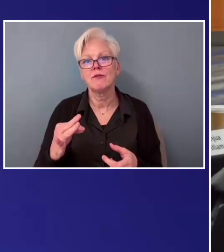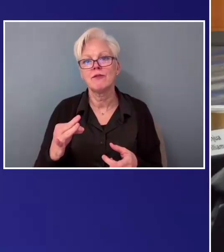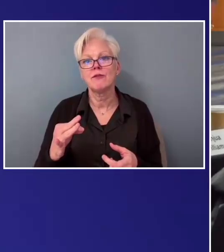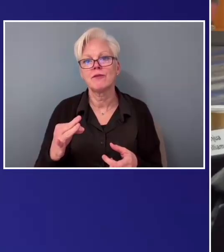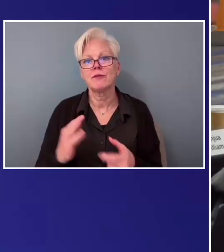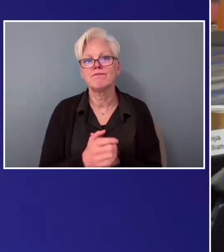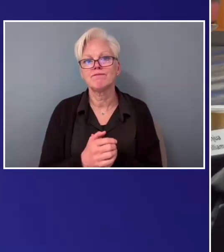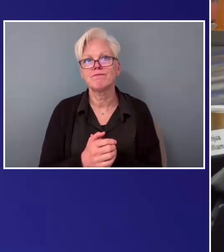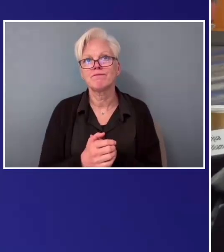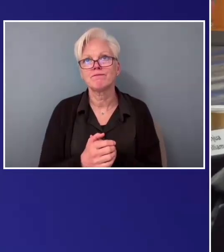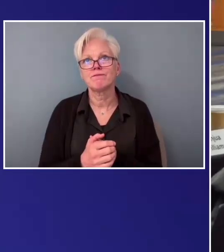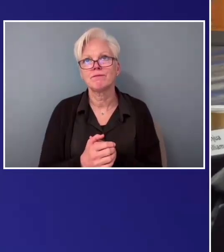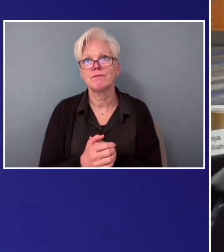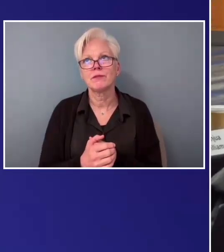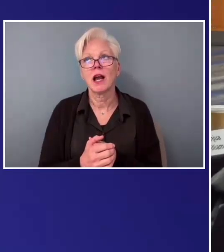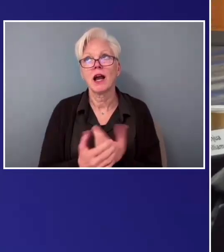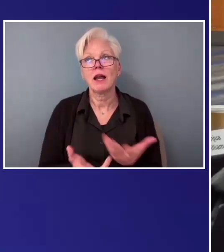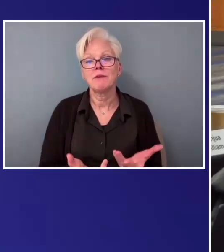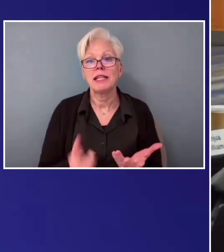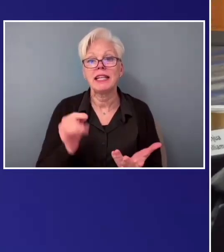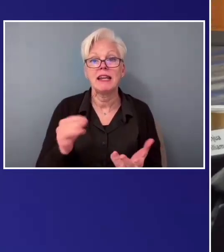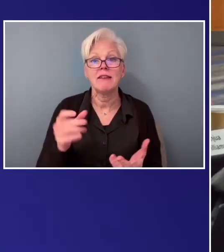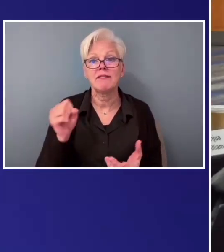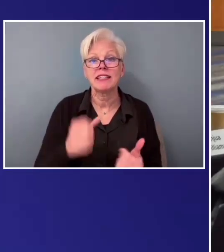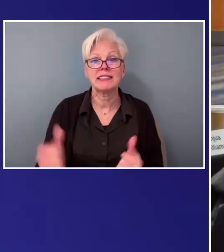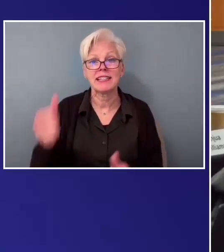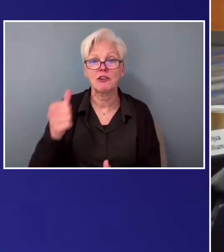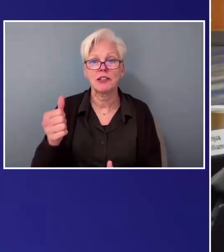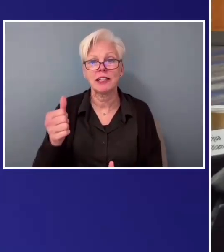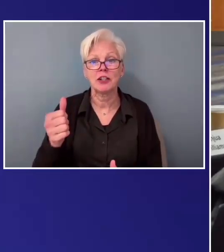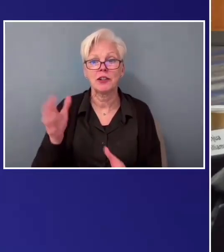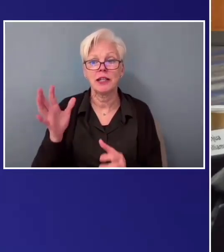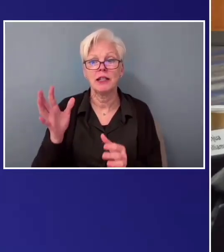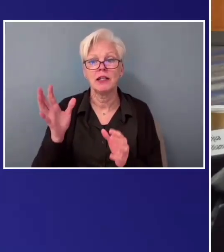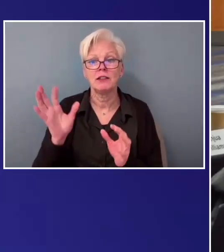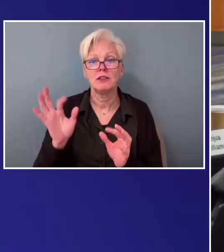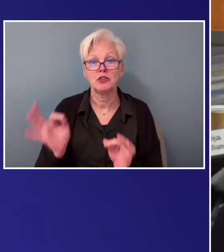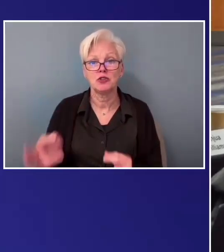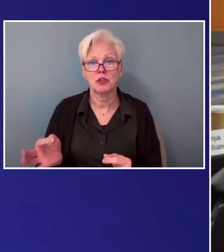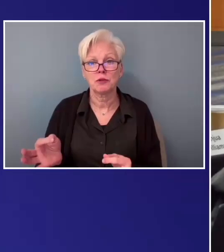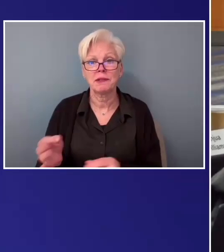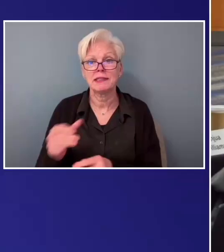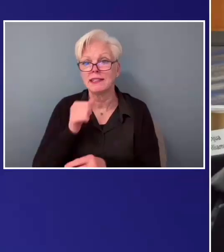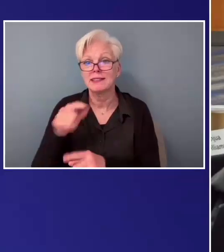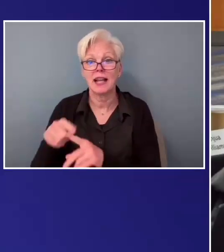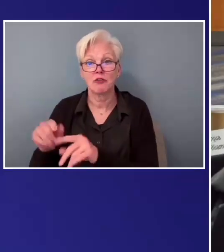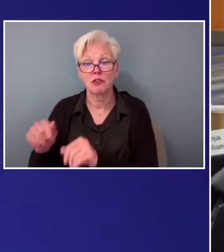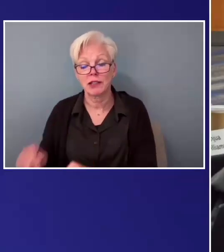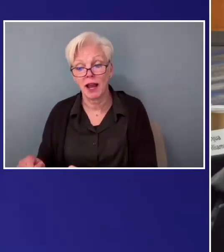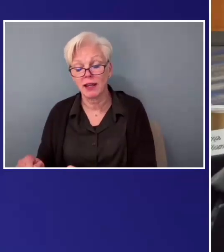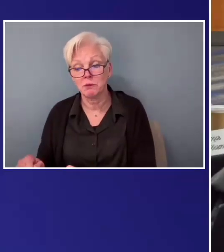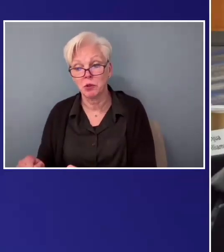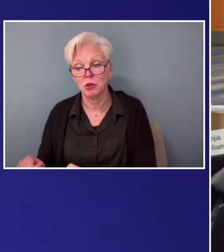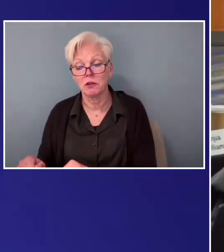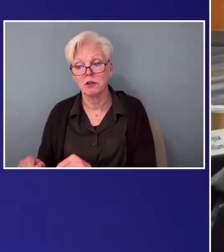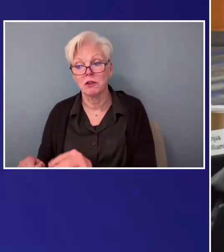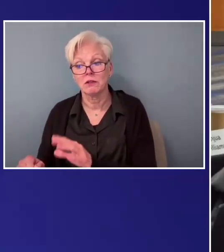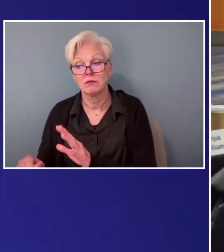you know, unless the Secretary determines the data are unreliable, in which case the cohort size may be increased until the Secretary determines